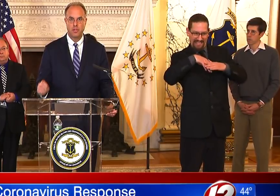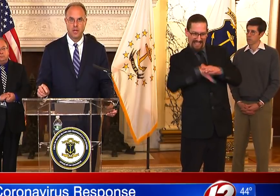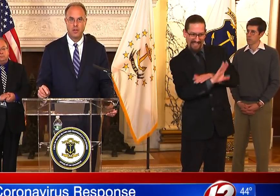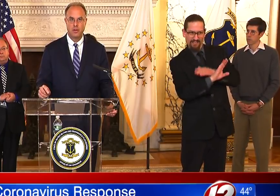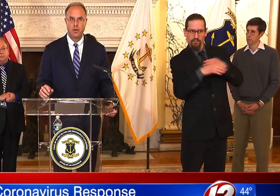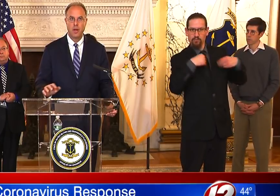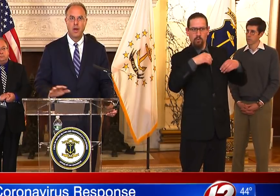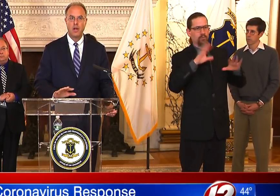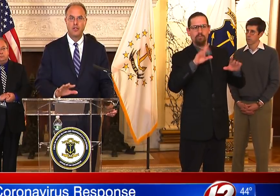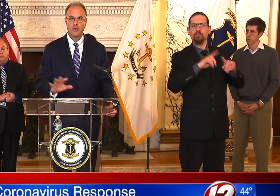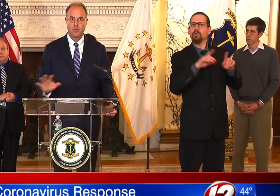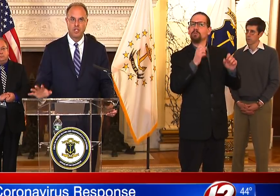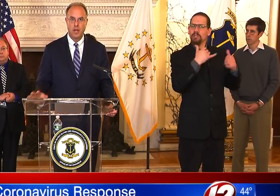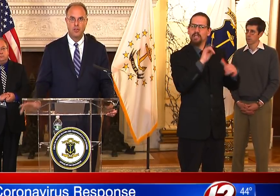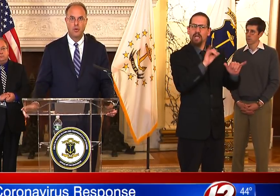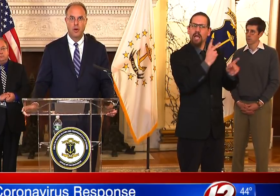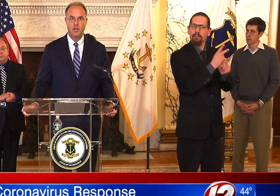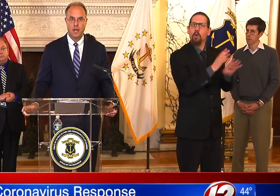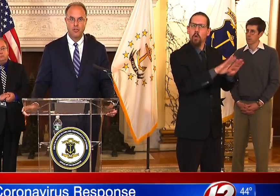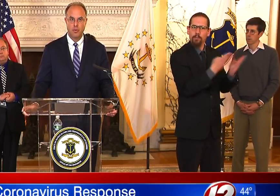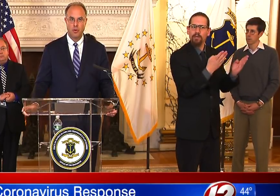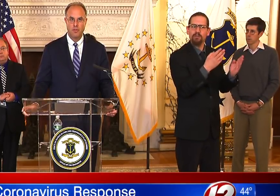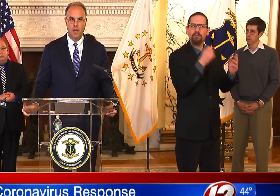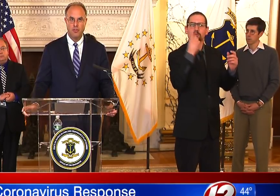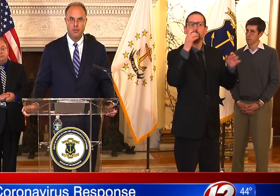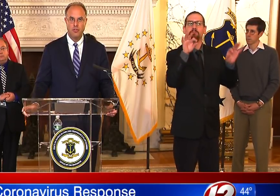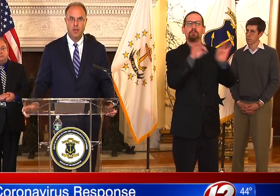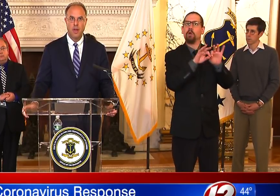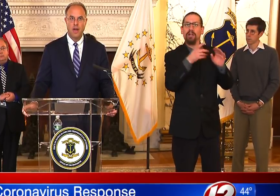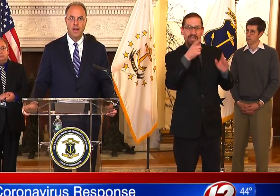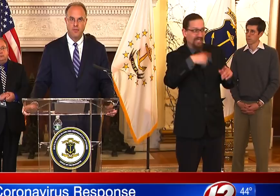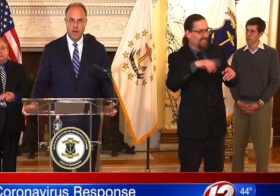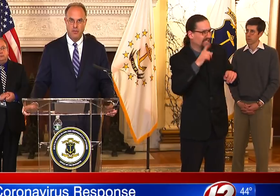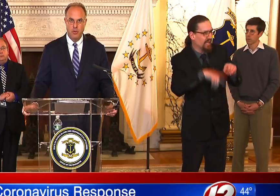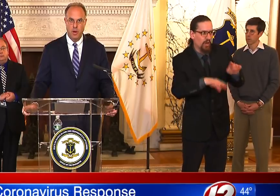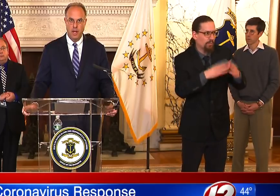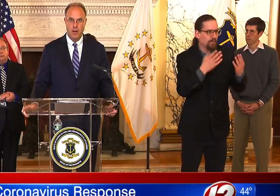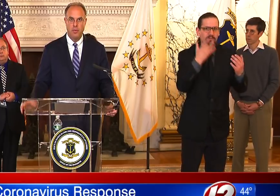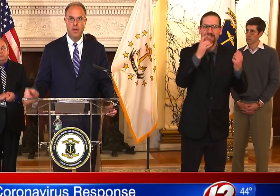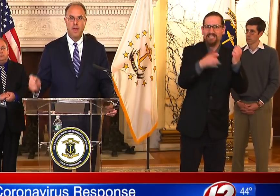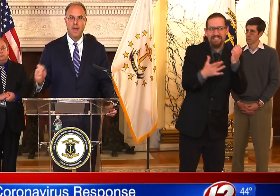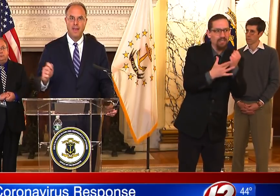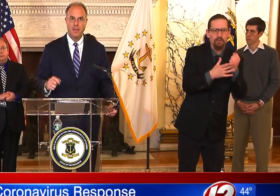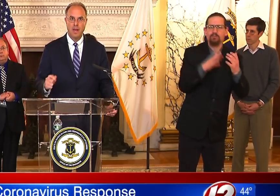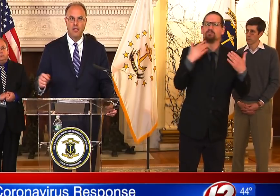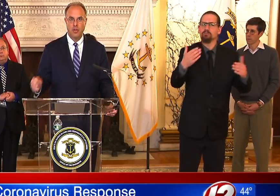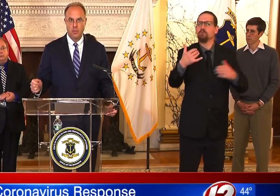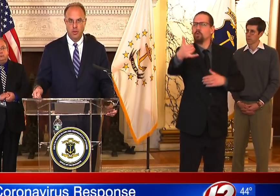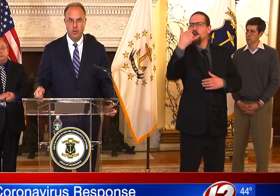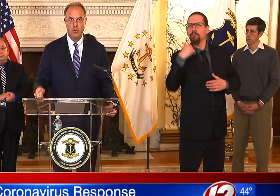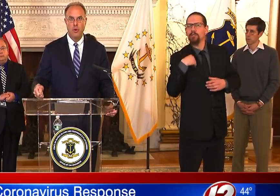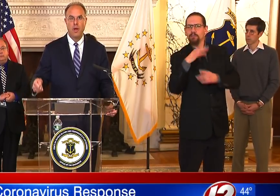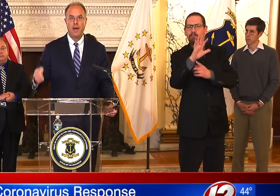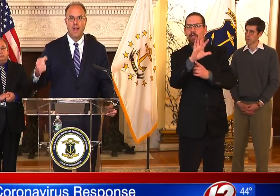ENCOURAGED, WHICH IS, REQUIRING CLOSURE OF THE PHYSICAL STORE, BUT WE ARE VERY MUCH ENCOURAGING BOOKSTORES IN PARTICULAR TO